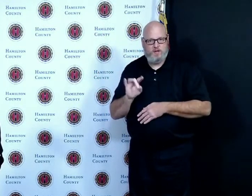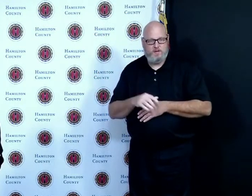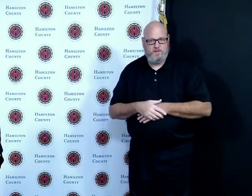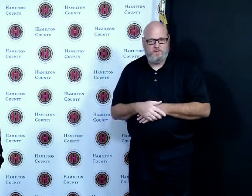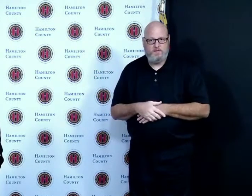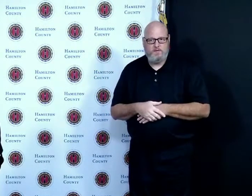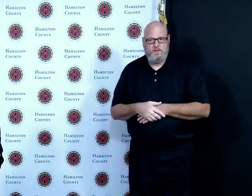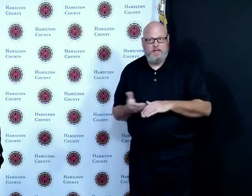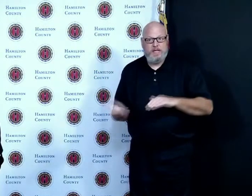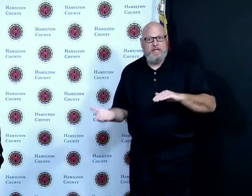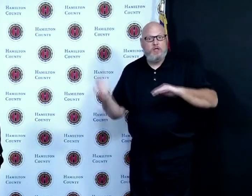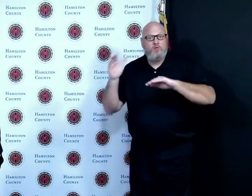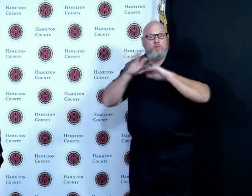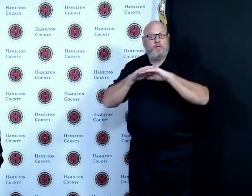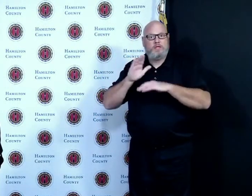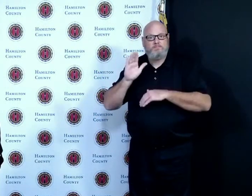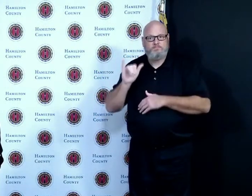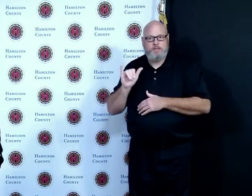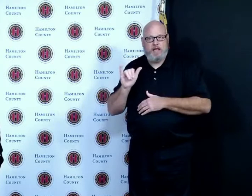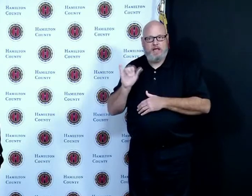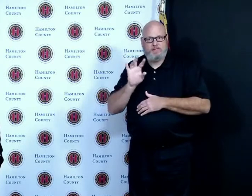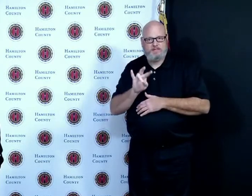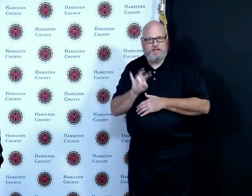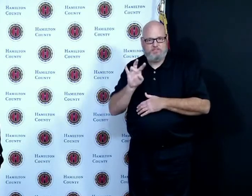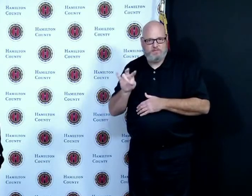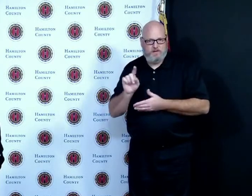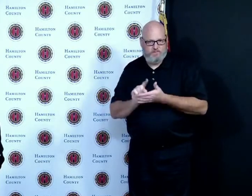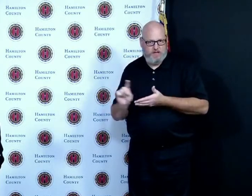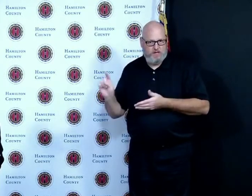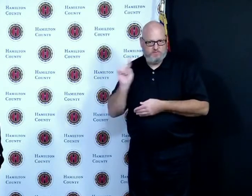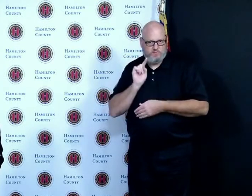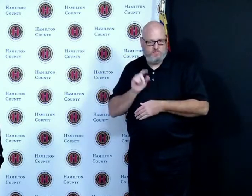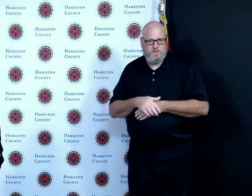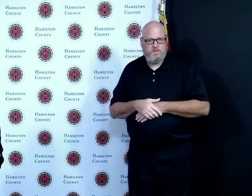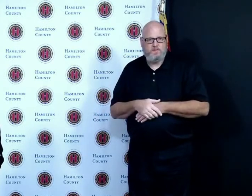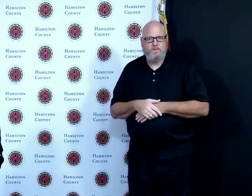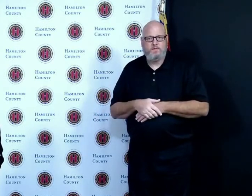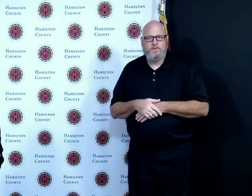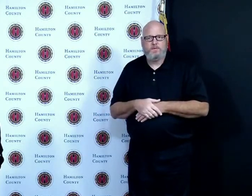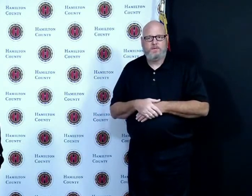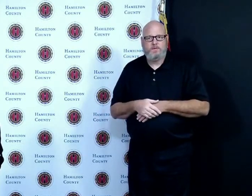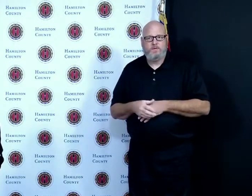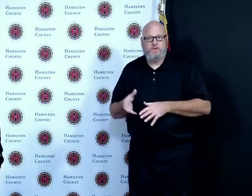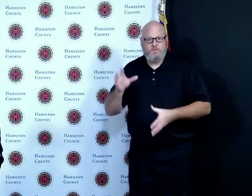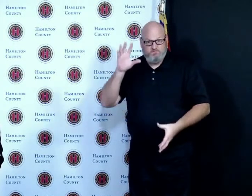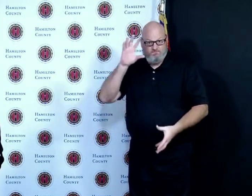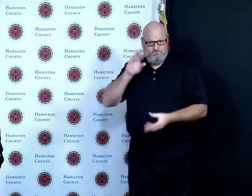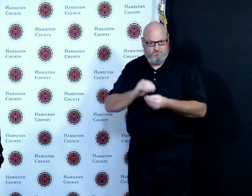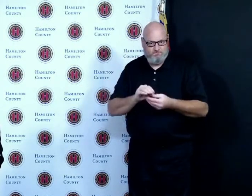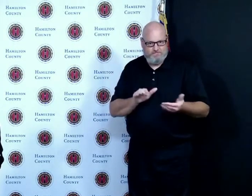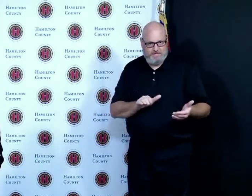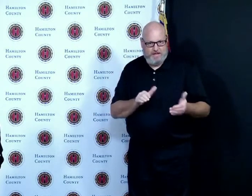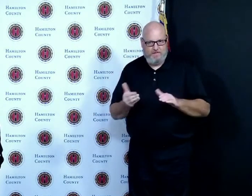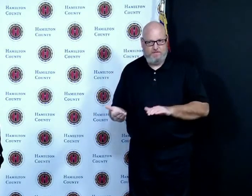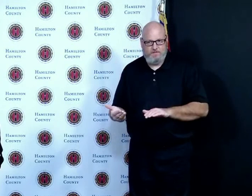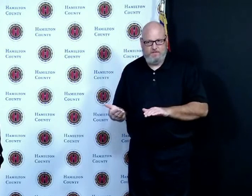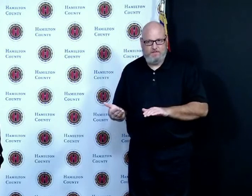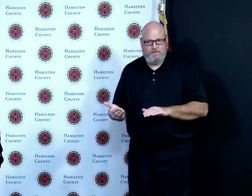of those 80 years old and above about 50 percent I think it's actually about 52 percent have gotten